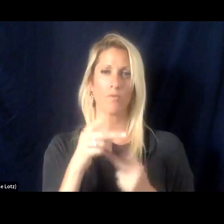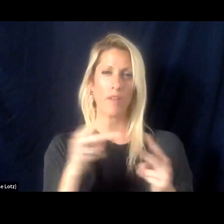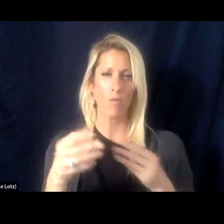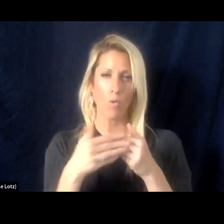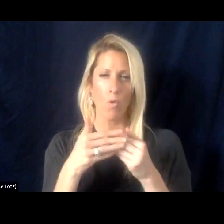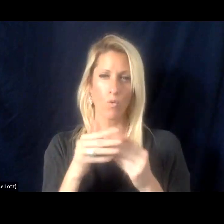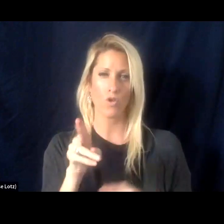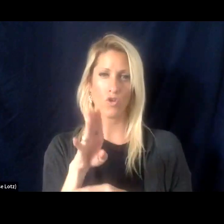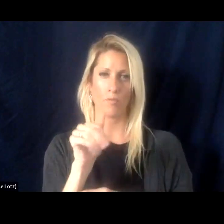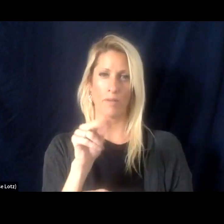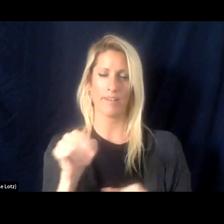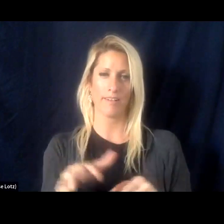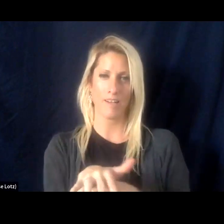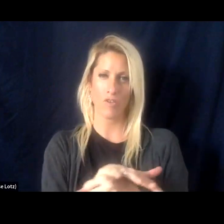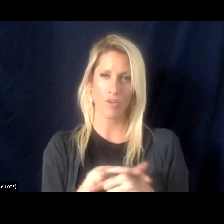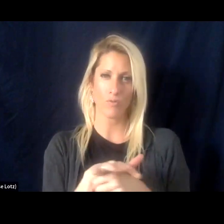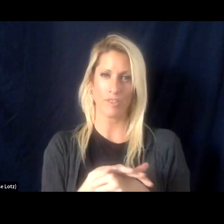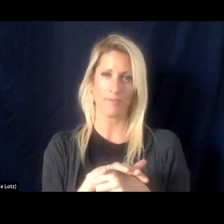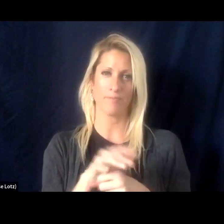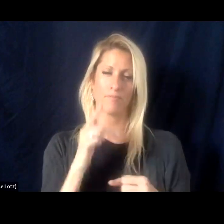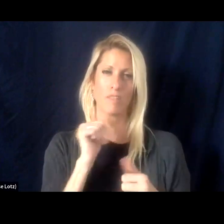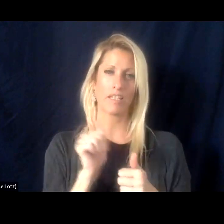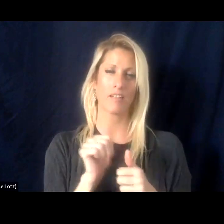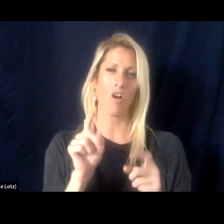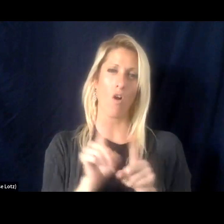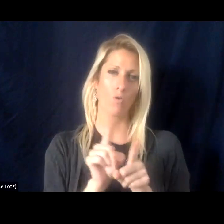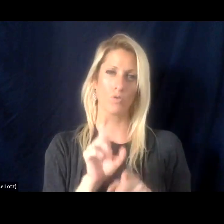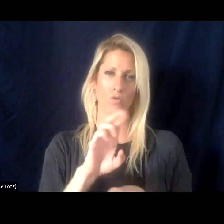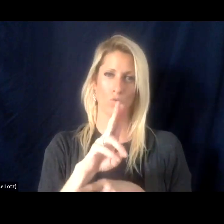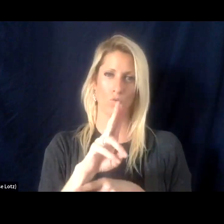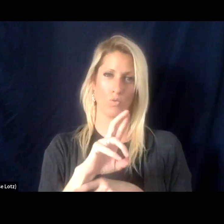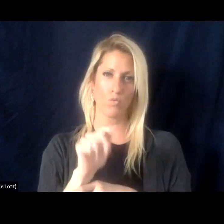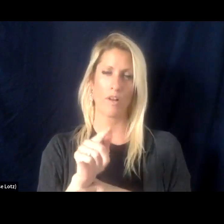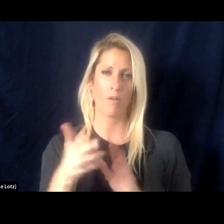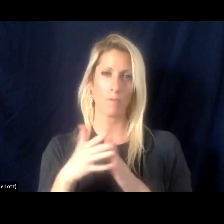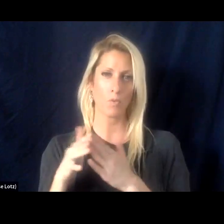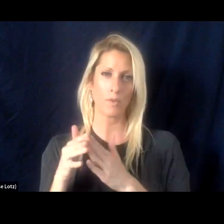area, but it is like, you know, in terms of it, is a rural community, and having the needs